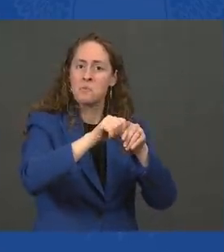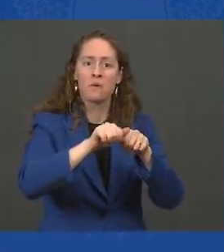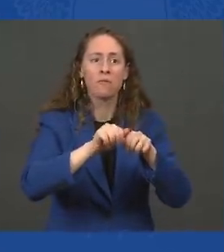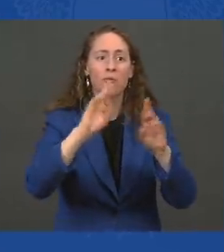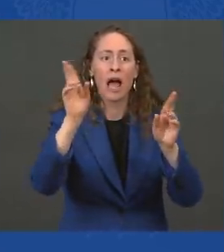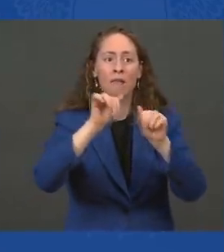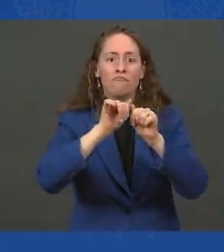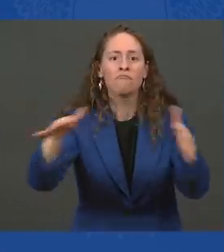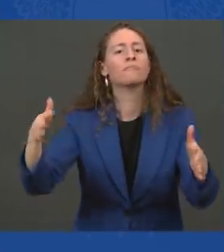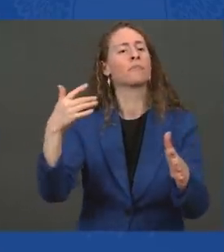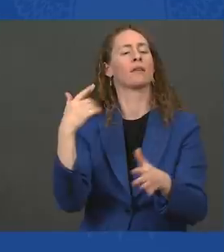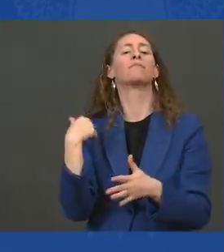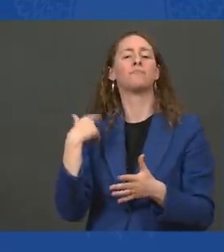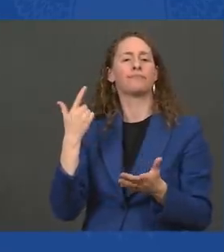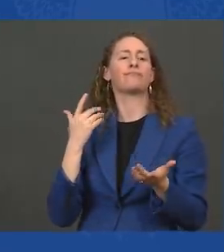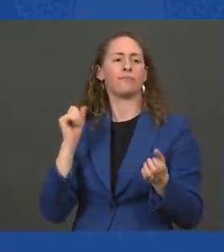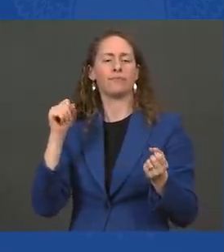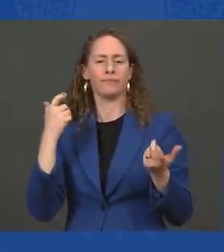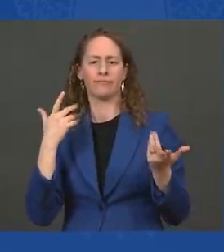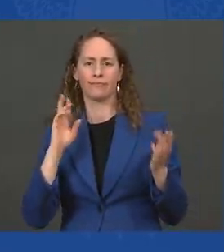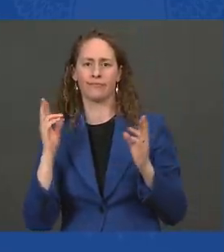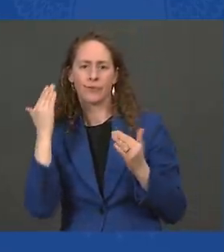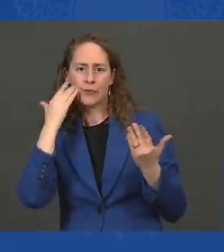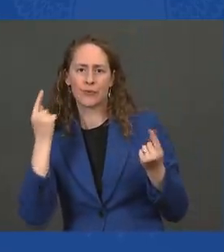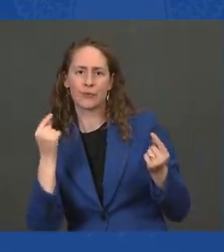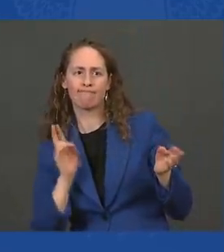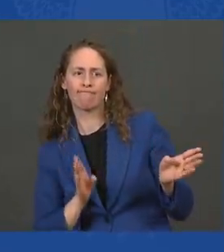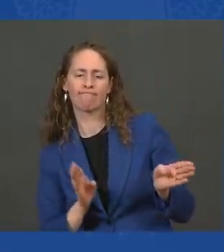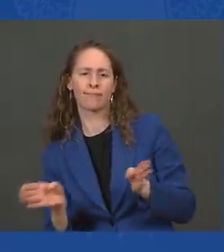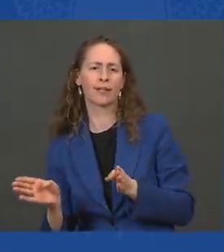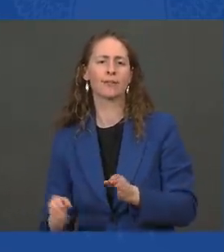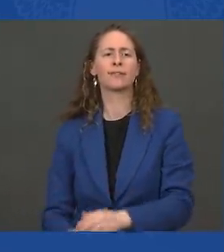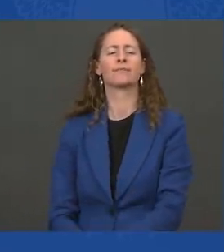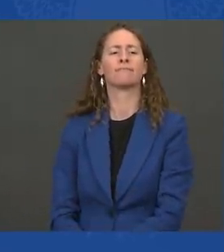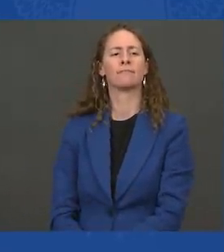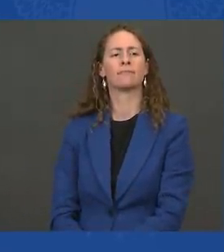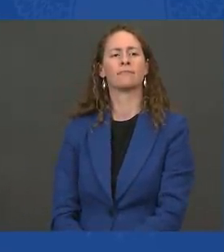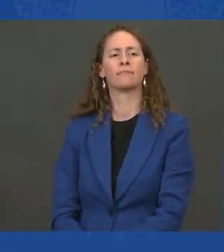And Wall Street Journal, Sabrina. The Press: Thank you. Thank you, Mr. President.